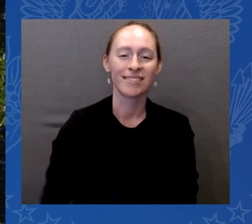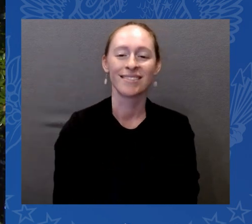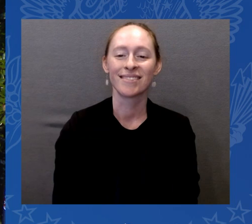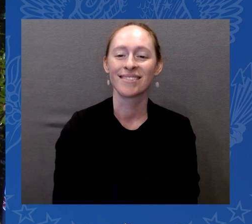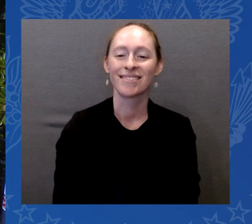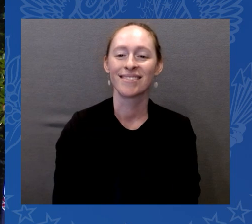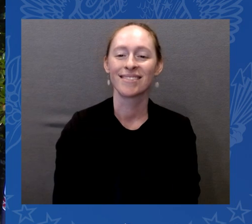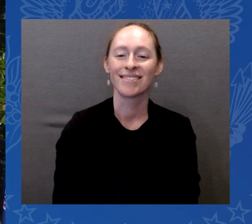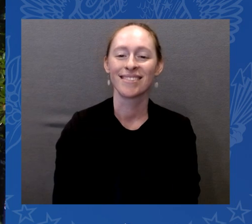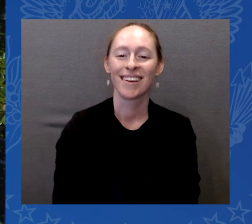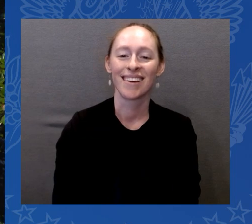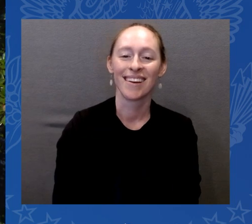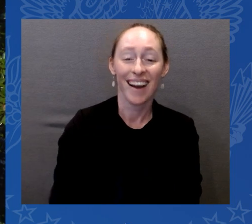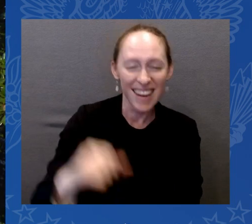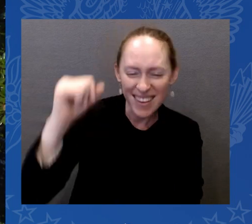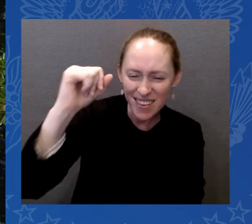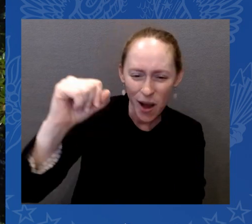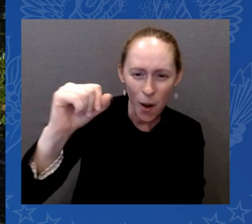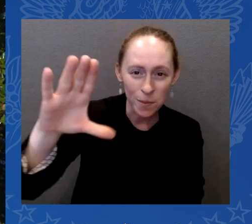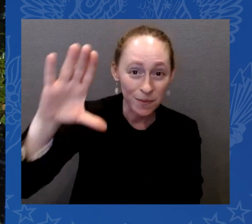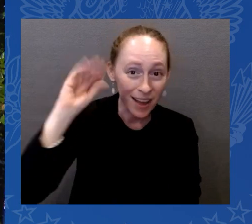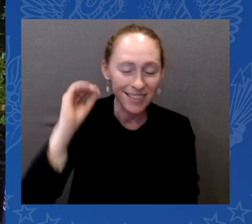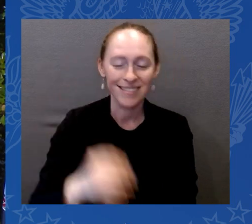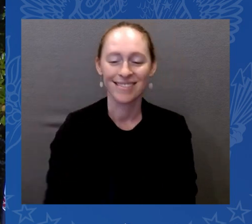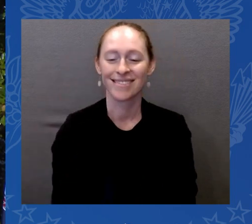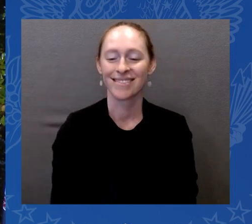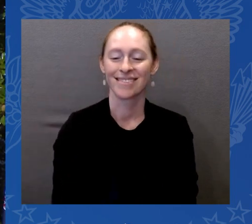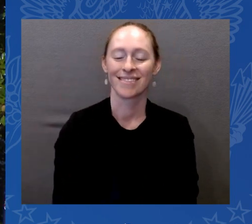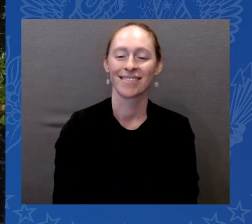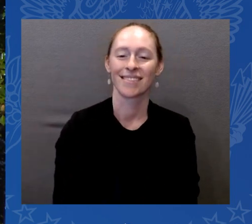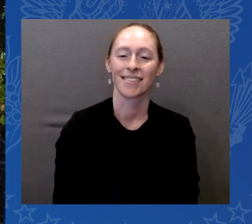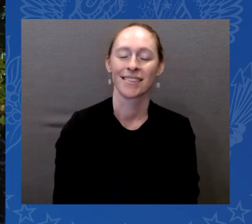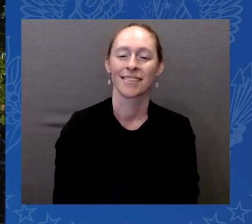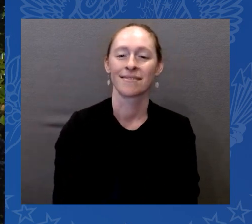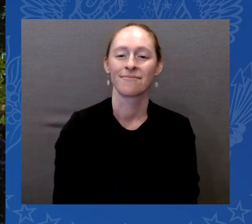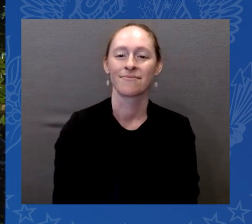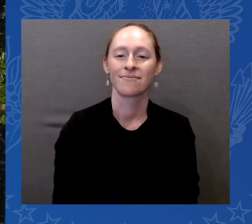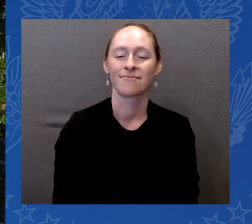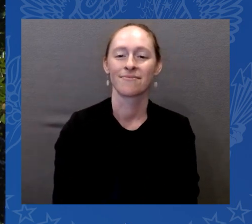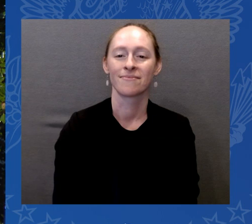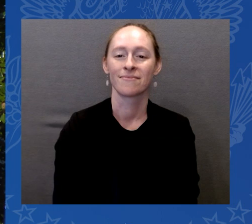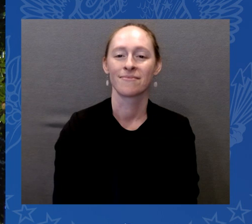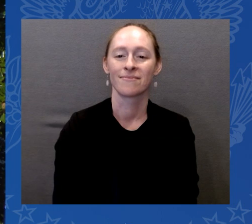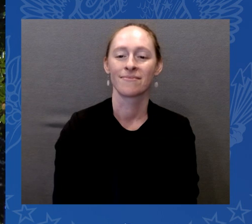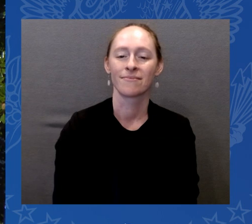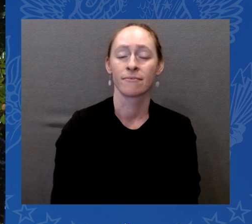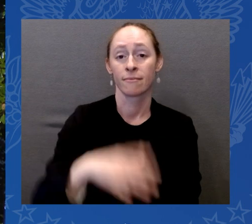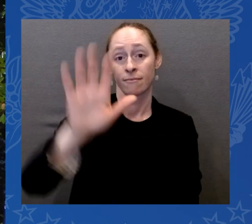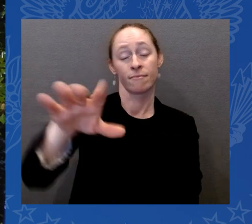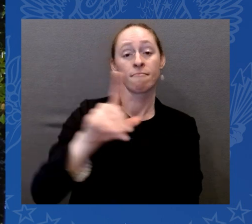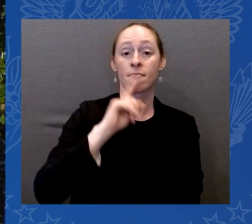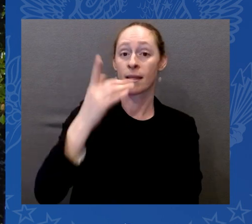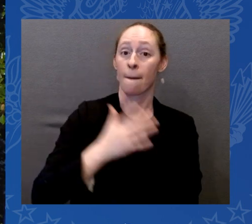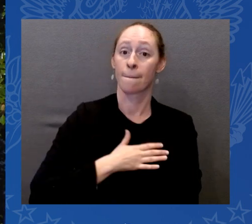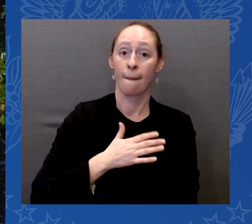My career with the IBEW has positively impacted me. It's given me endless opportunities that have been turned, changing my son